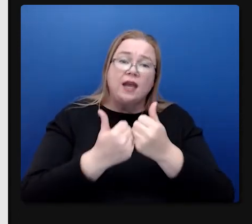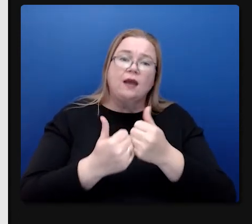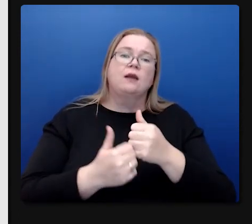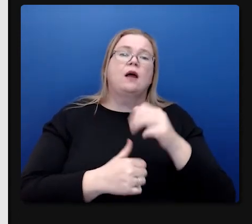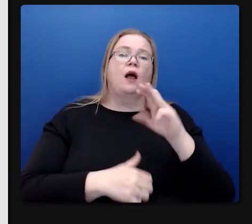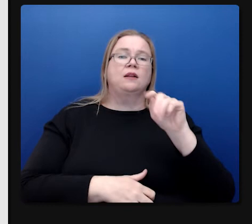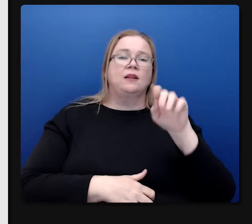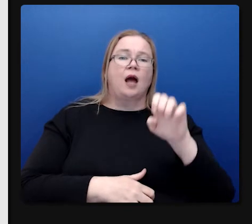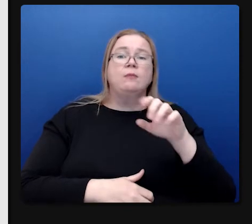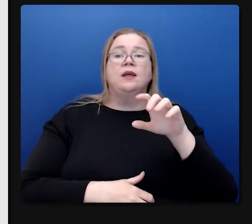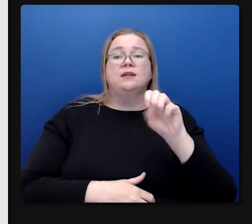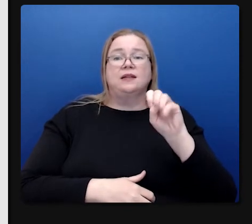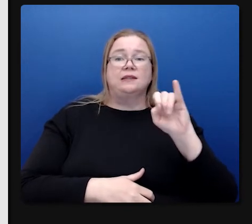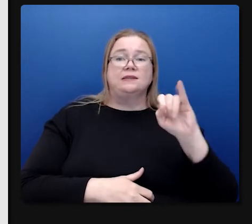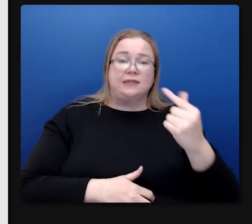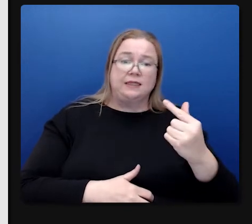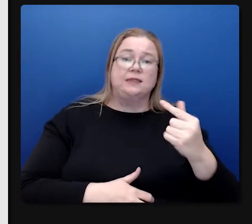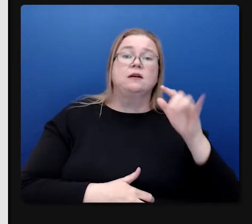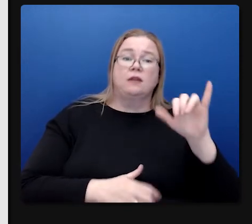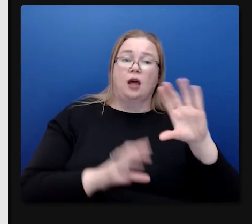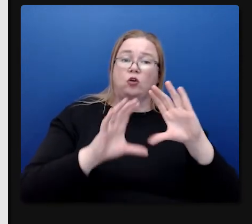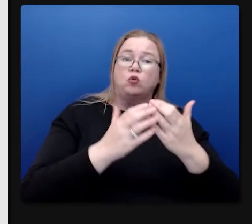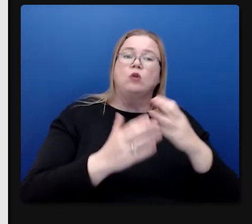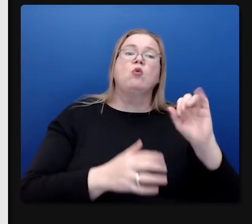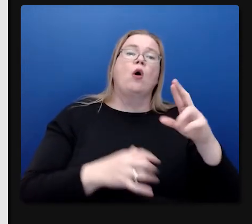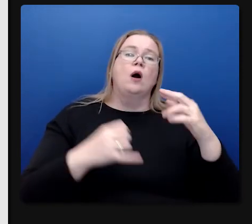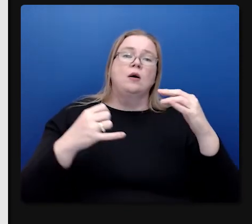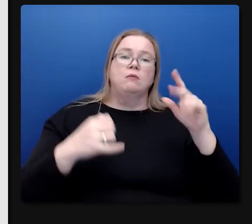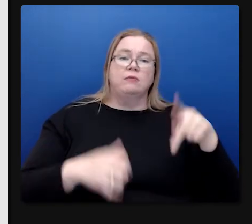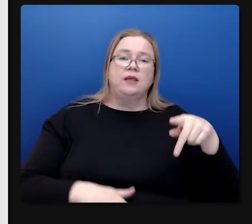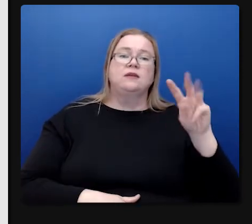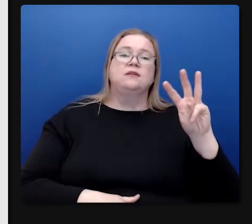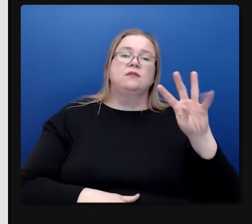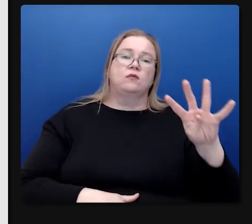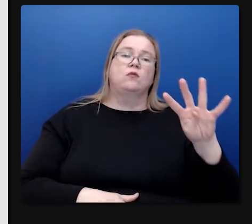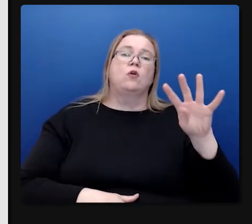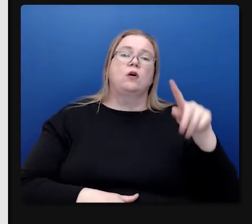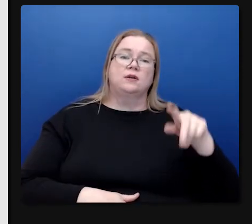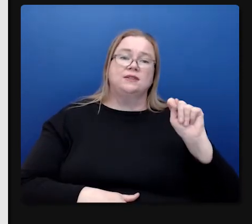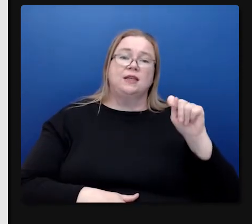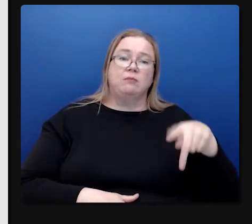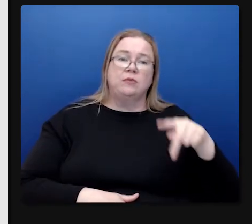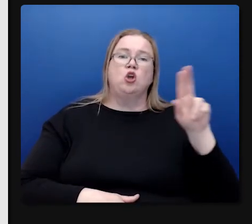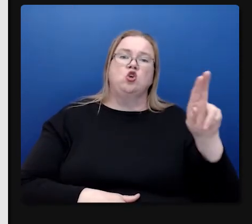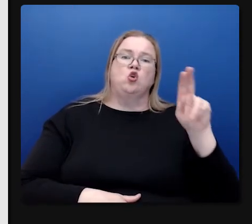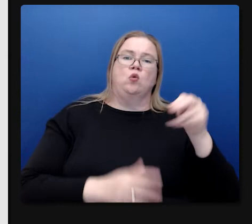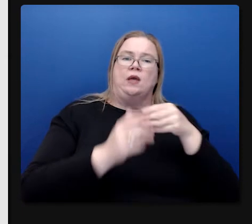and the Climate Special Interest Group in that, or Playing for the Planet Alliance, which is led by the UN.